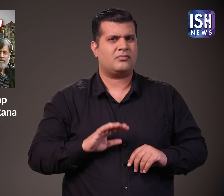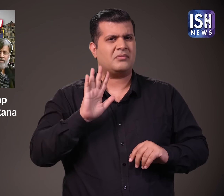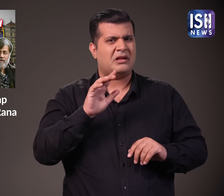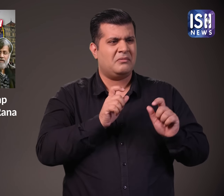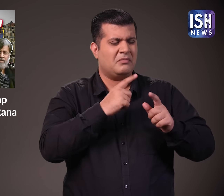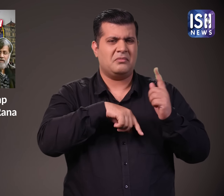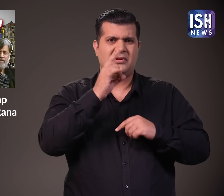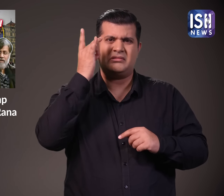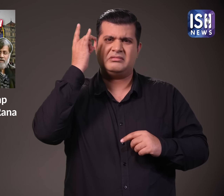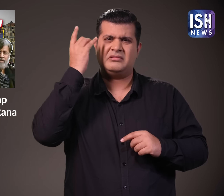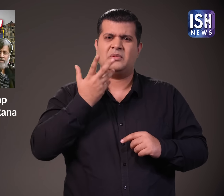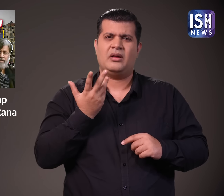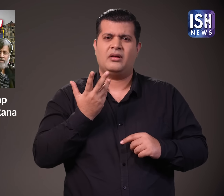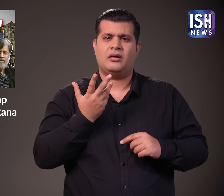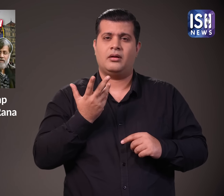But why are Americans angry?